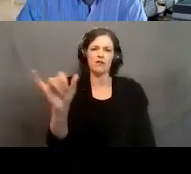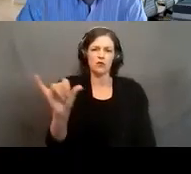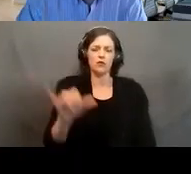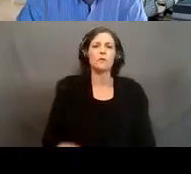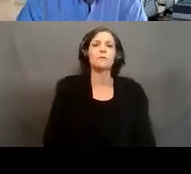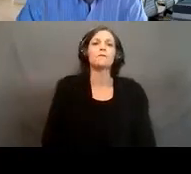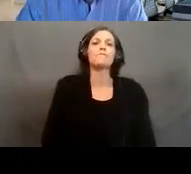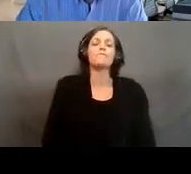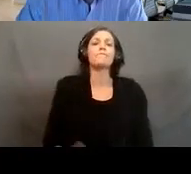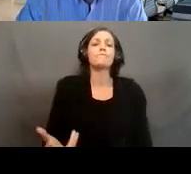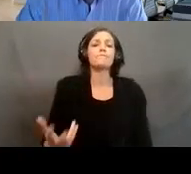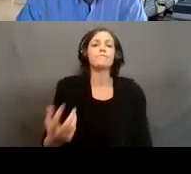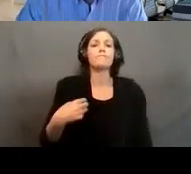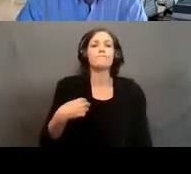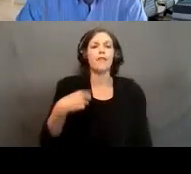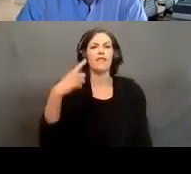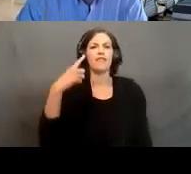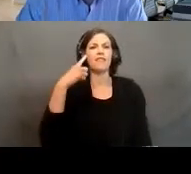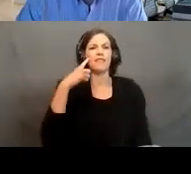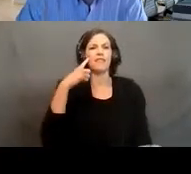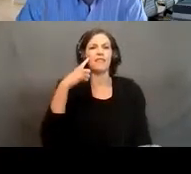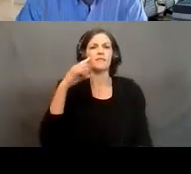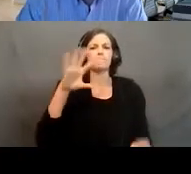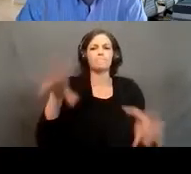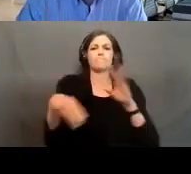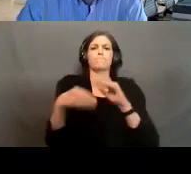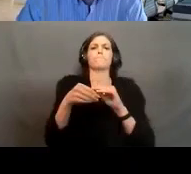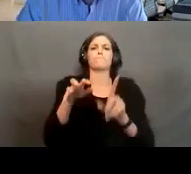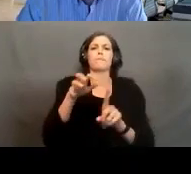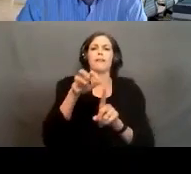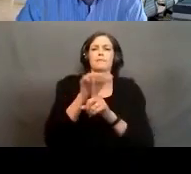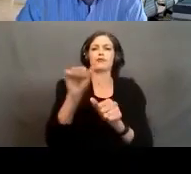12:12:10 in brief 12:12:15 , and that is